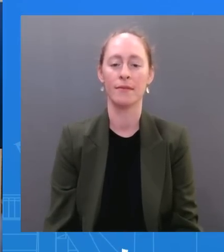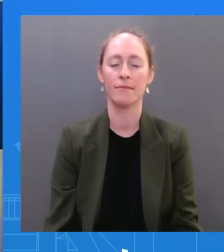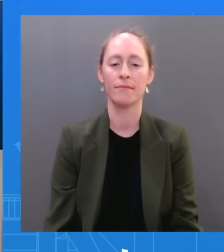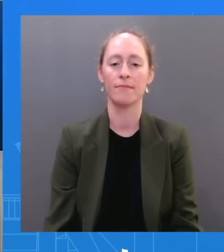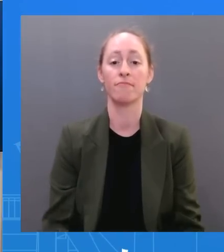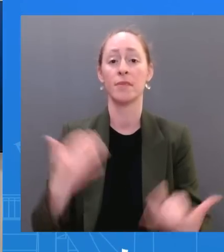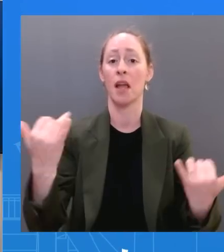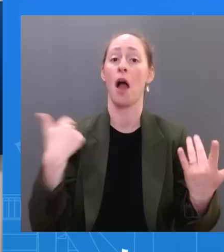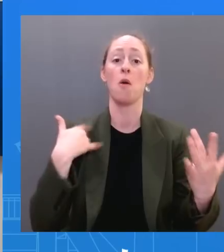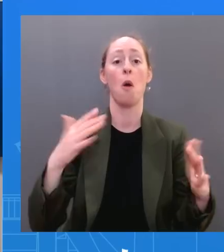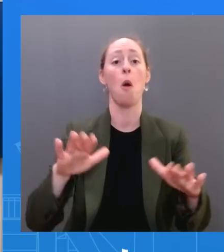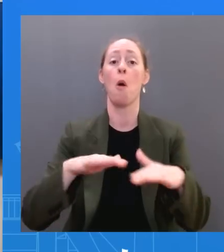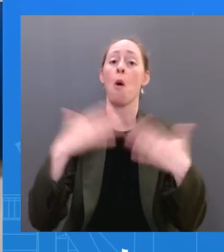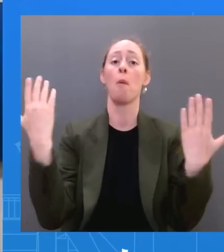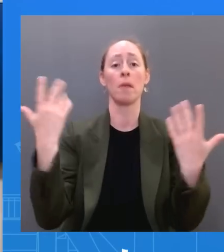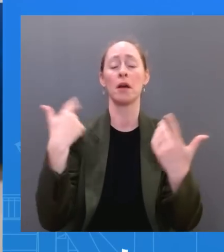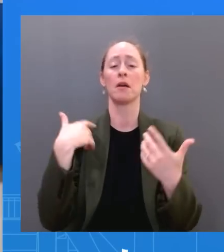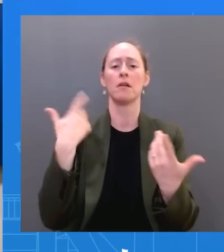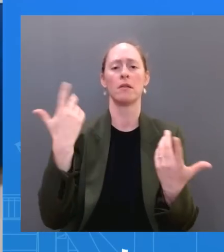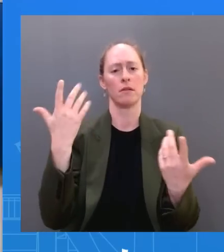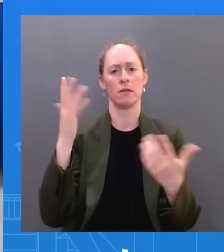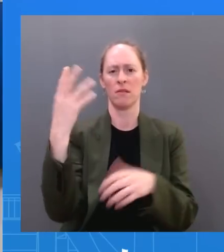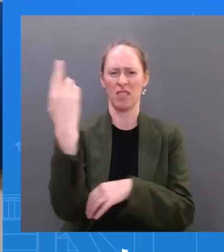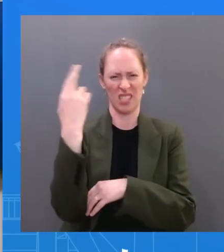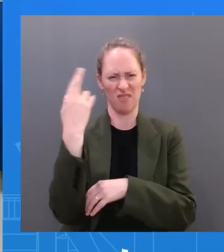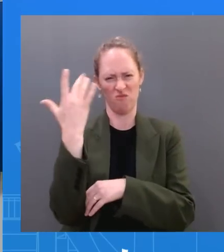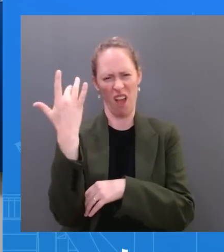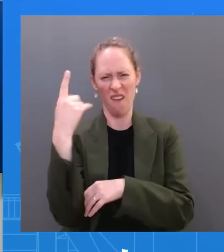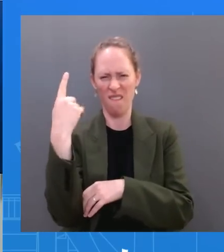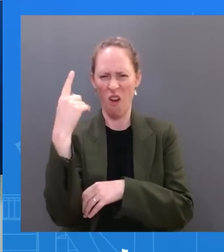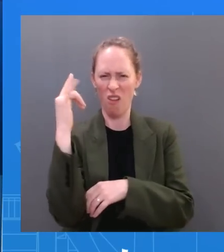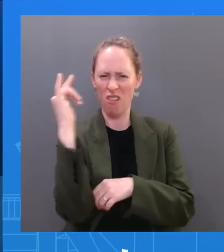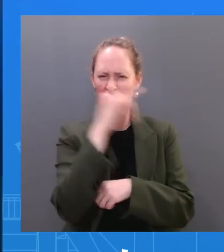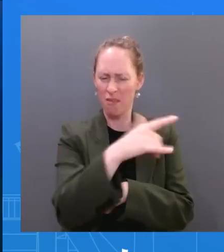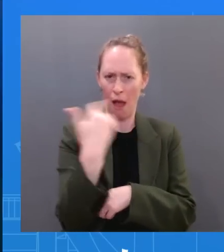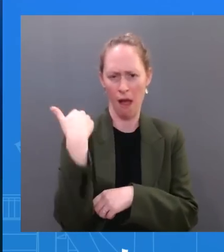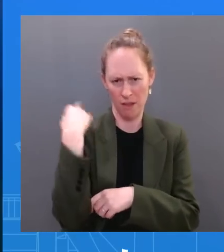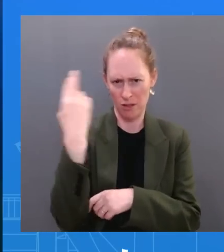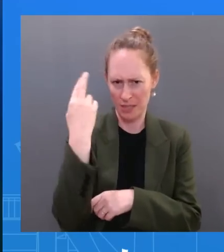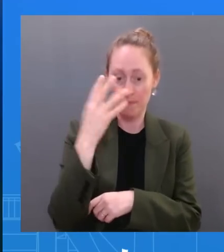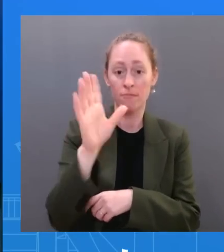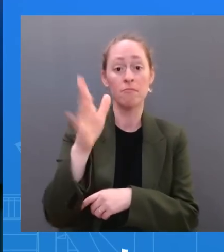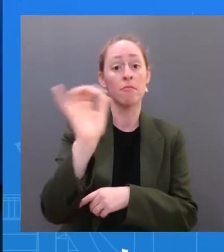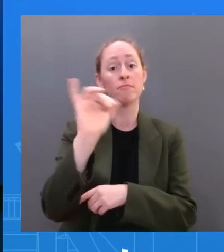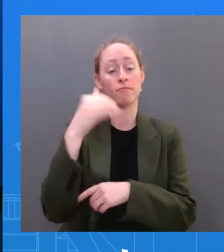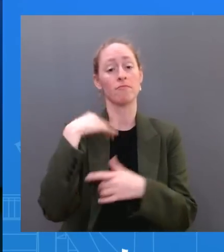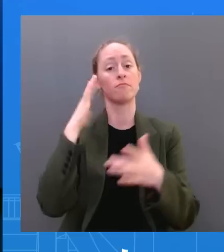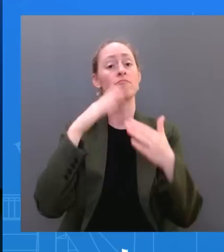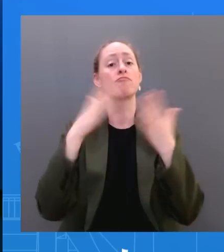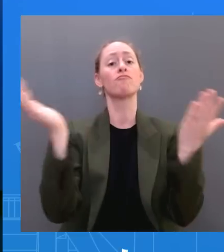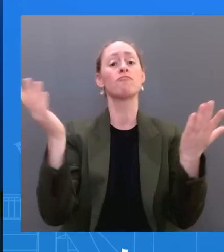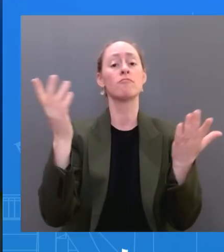make a couple of comments on tomorrow's bilateral meeting with President López Obrador of Mexico, and then I'll be happy to take your questions.